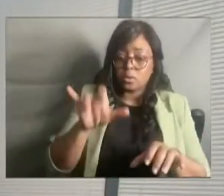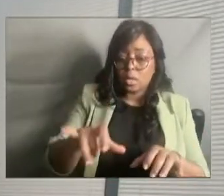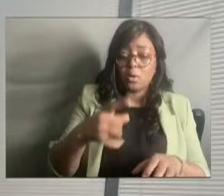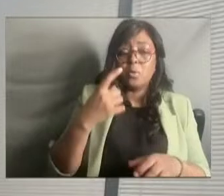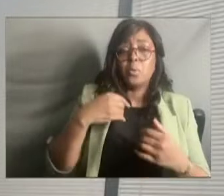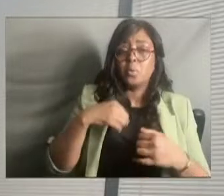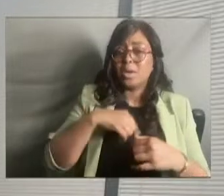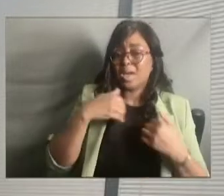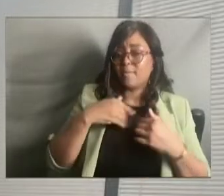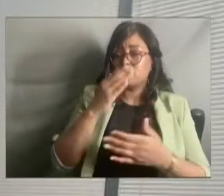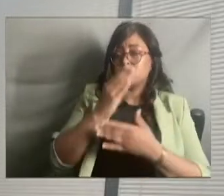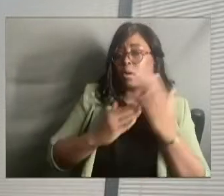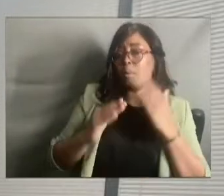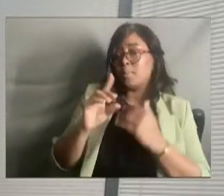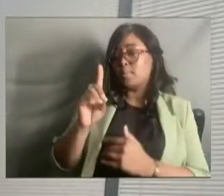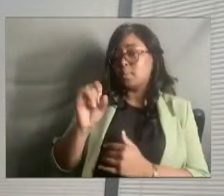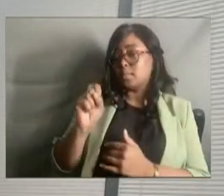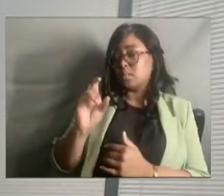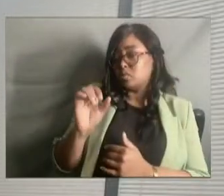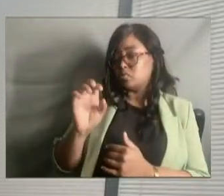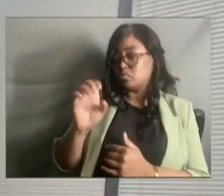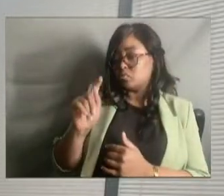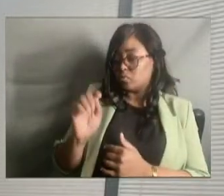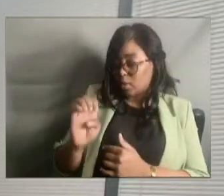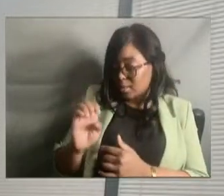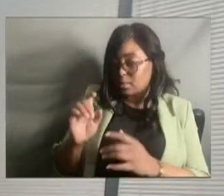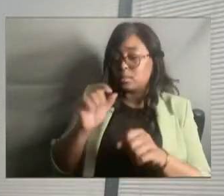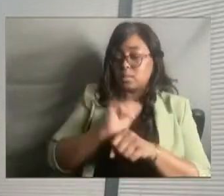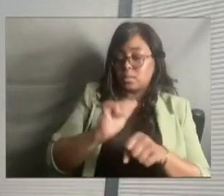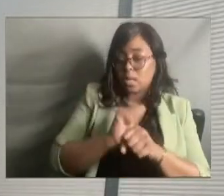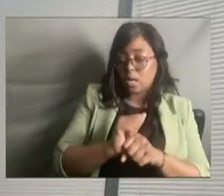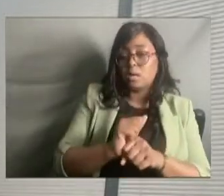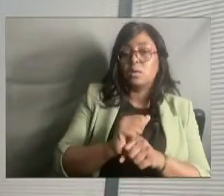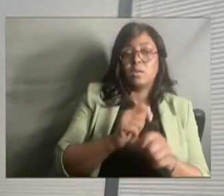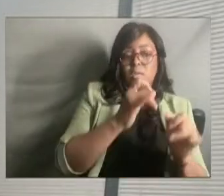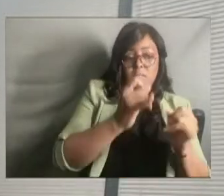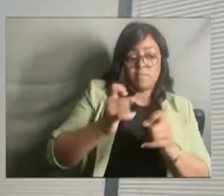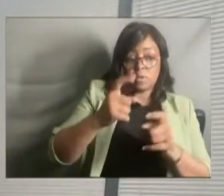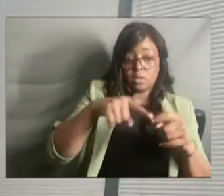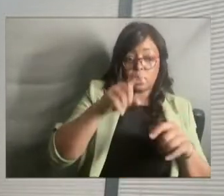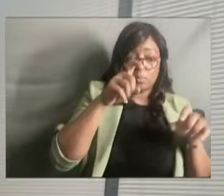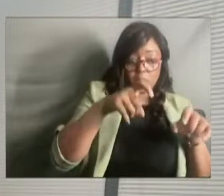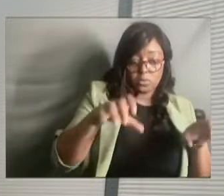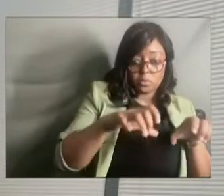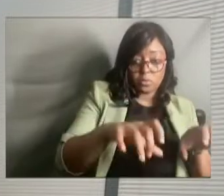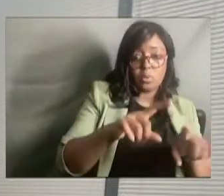studies for sure. We have some discrete tasks that need to be